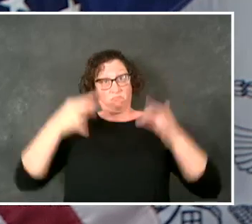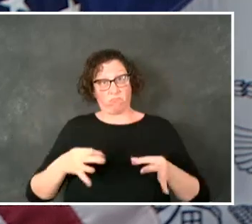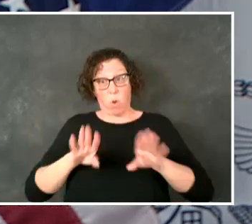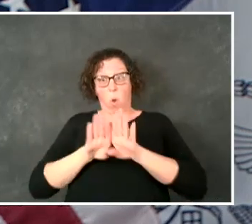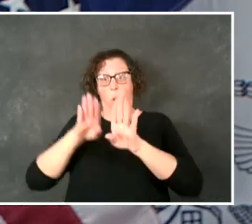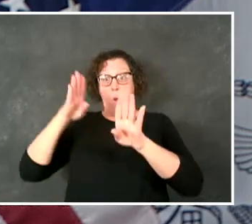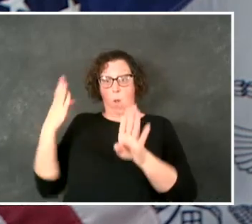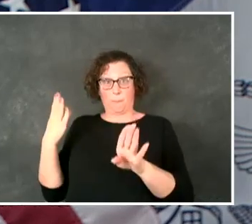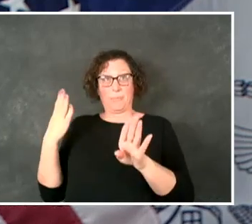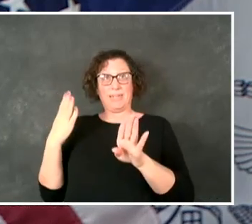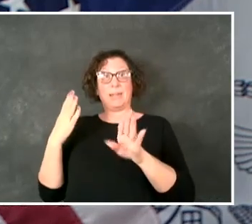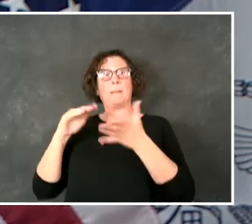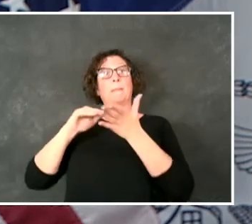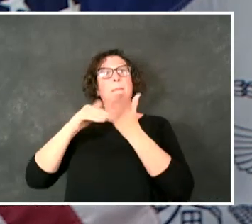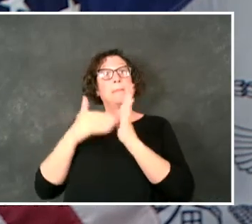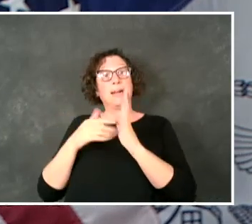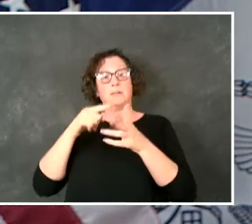BOORMEAN G.